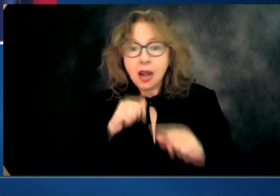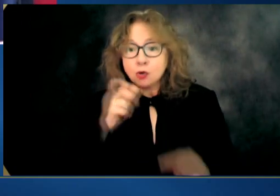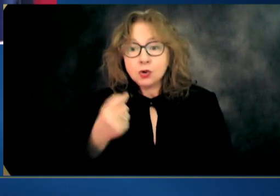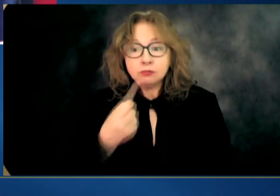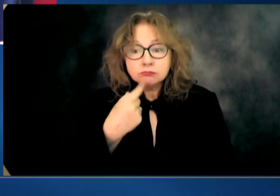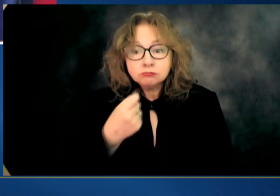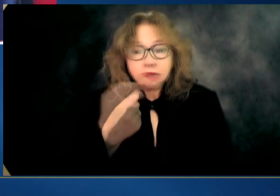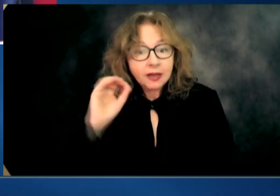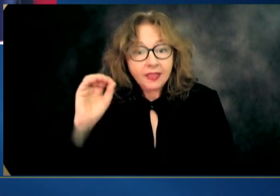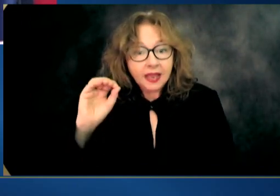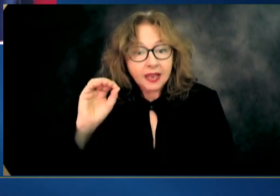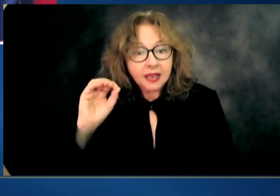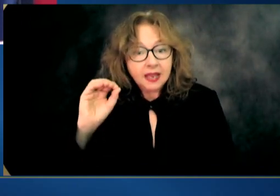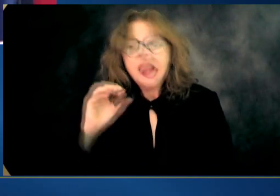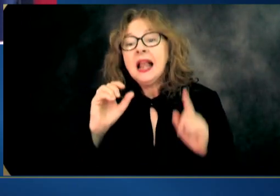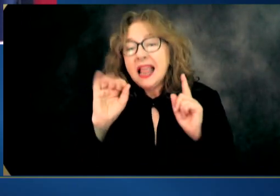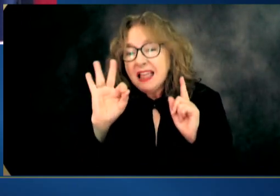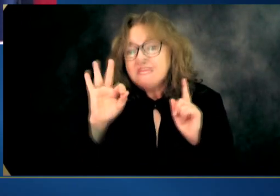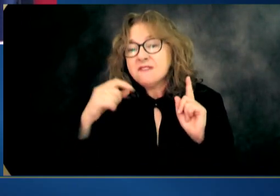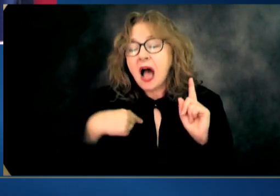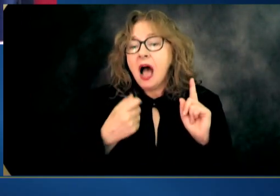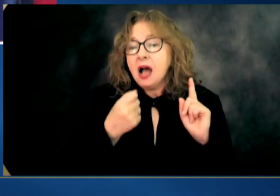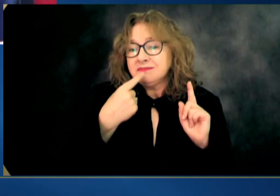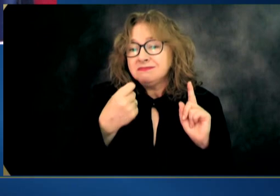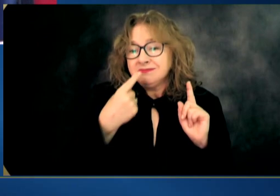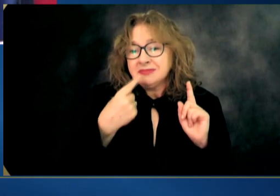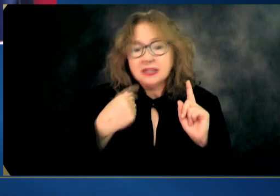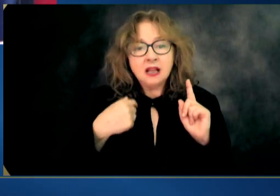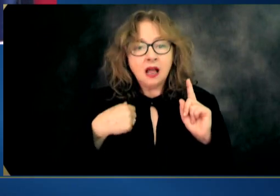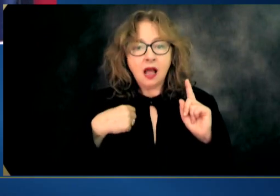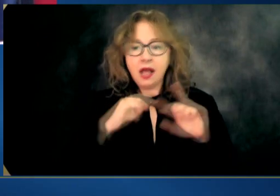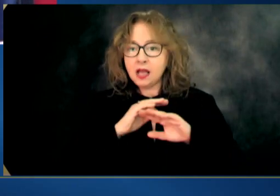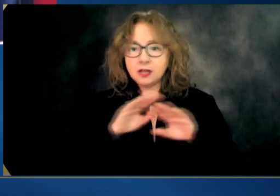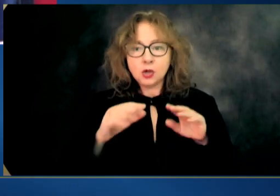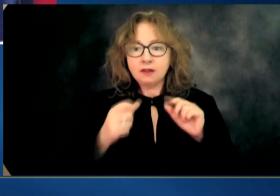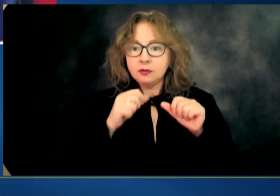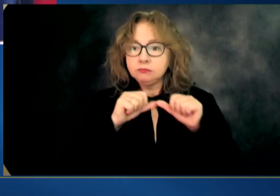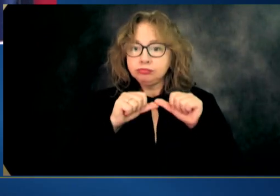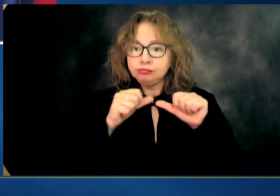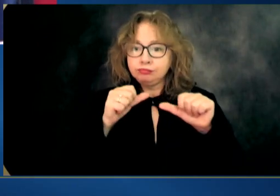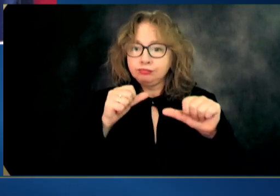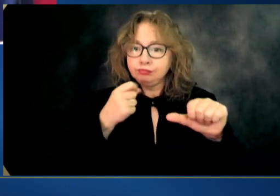thing -- if I have to take anything, I don't keep pain medication. They have 24-seven service at the